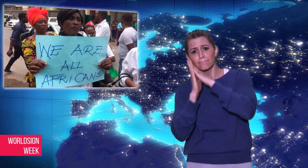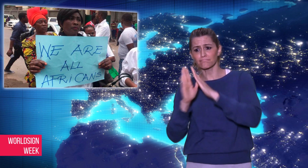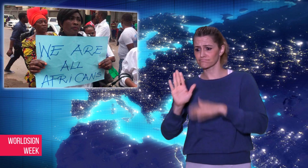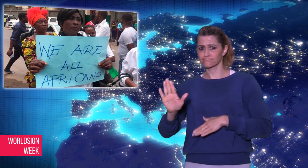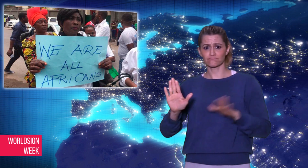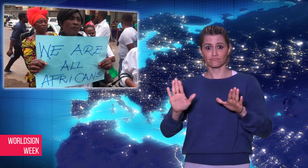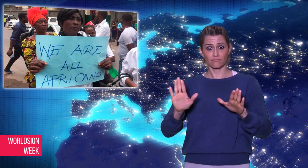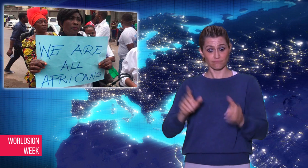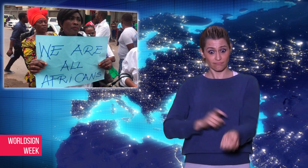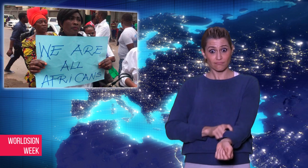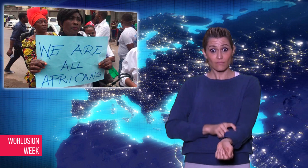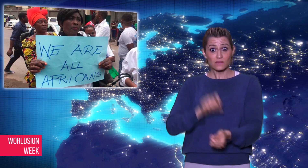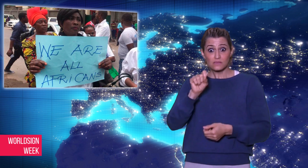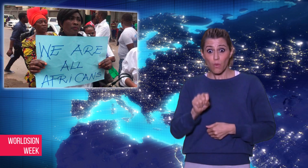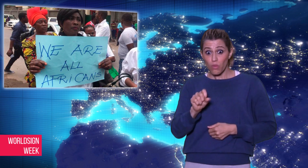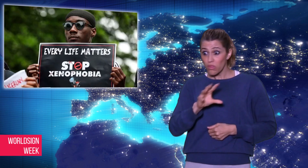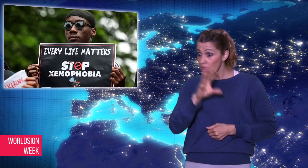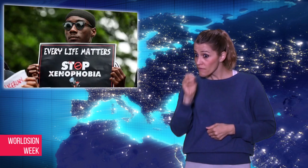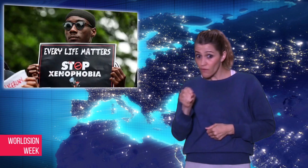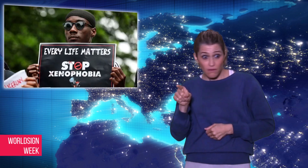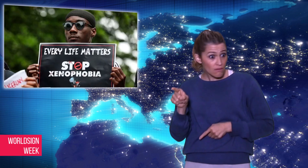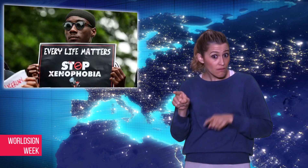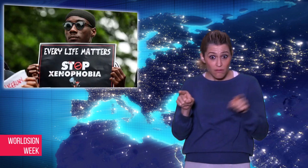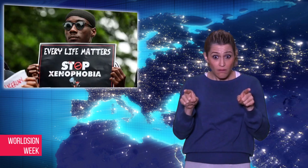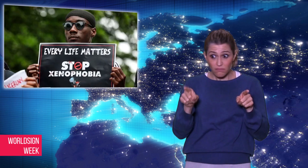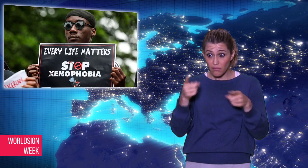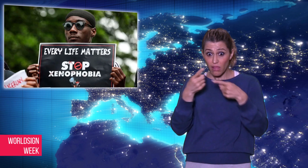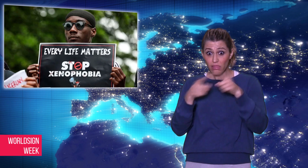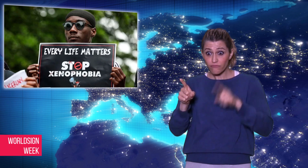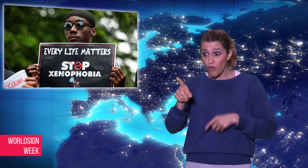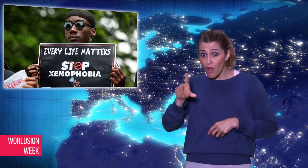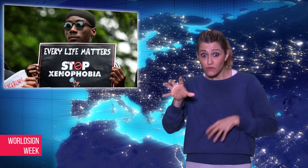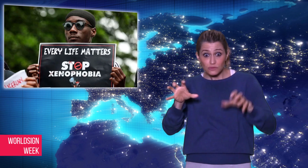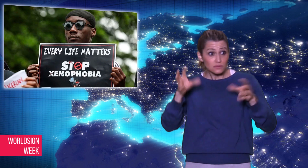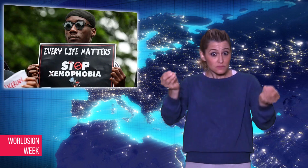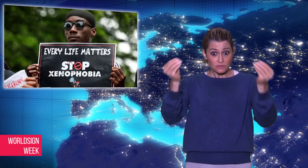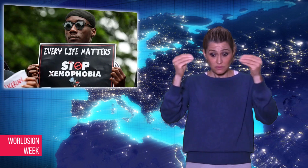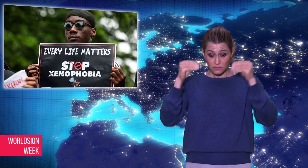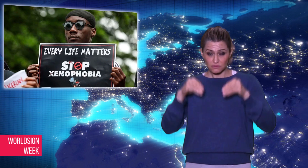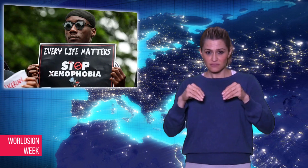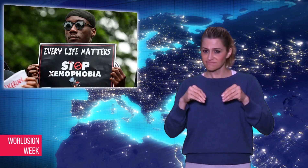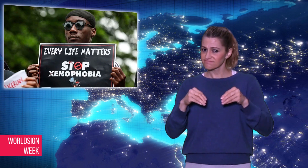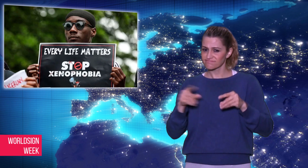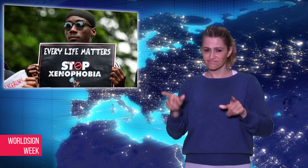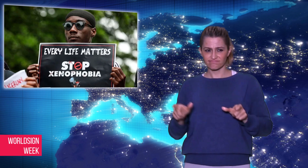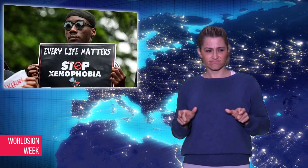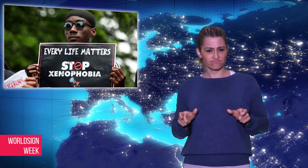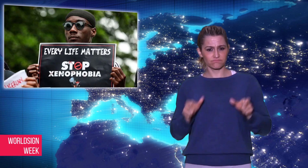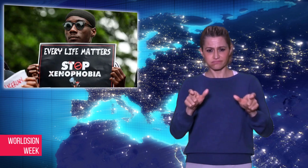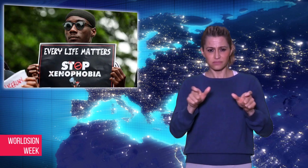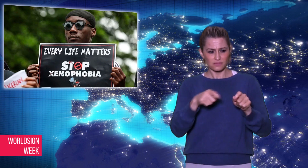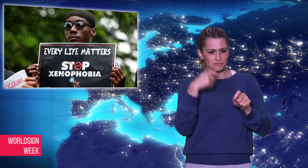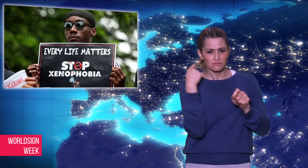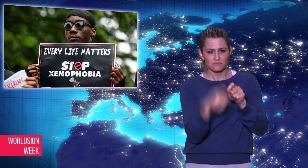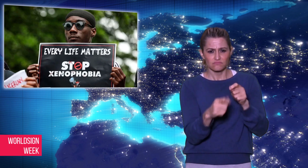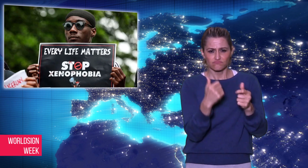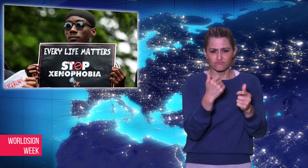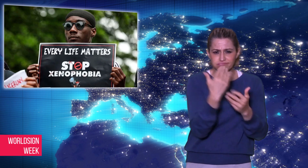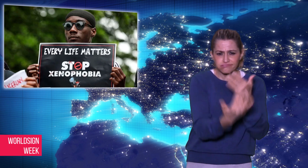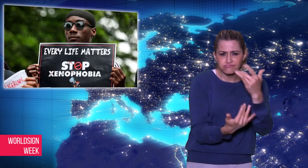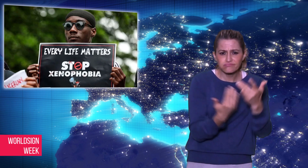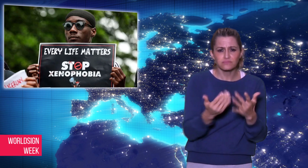homes were subjected to burning and looting.